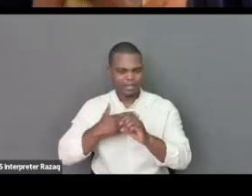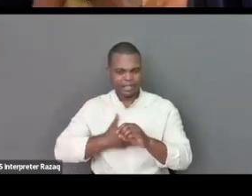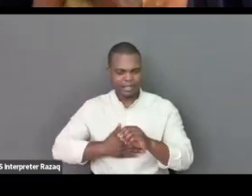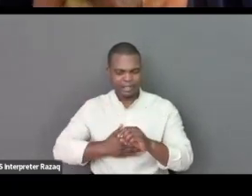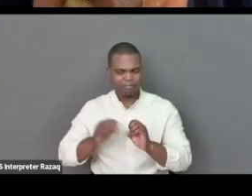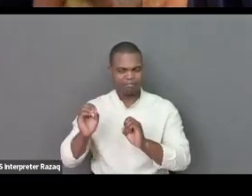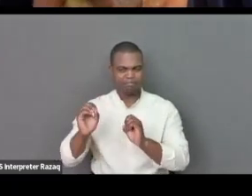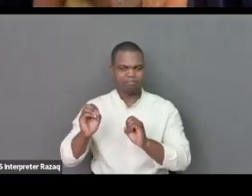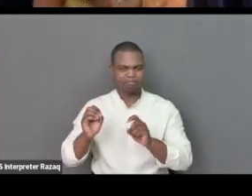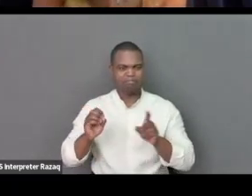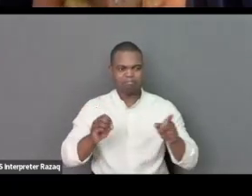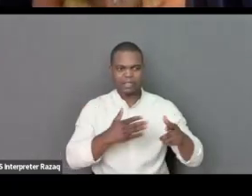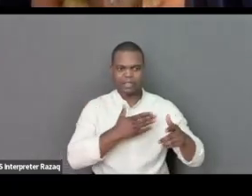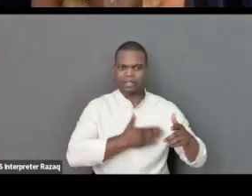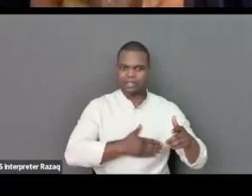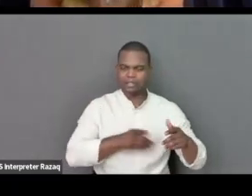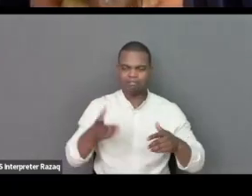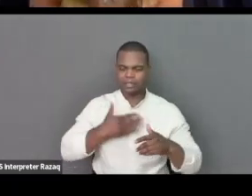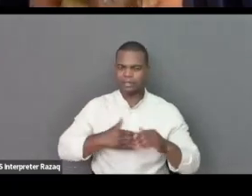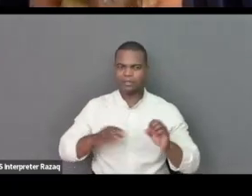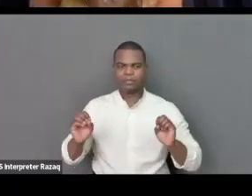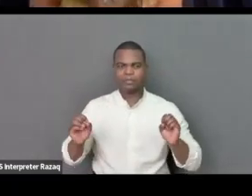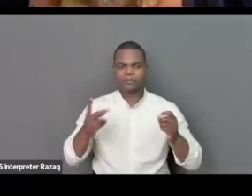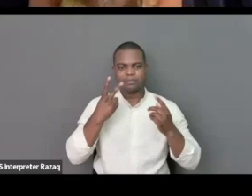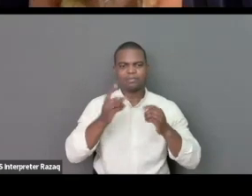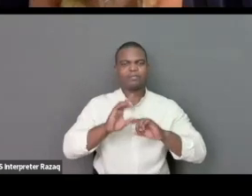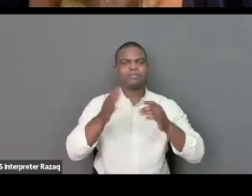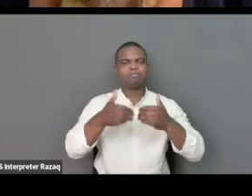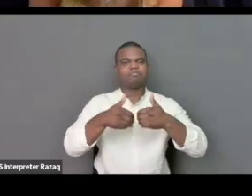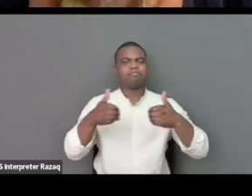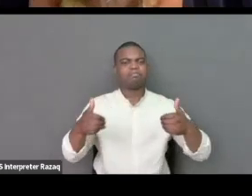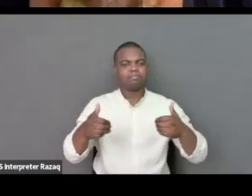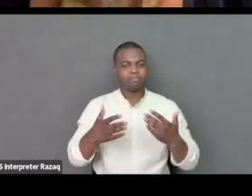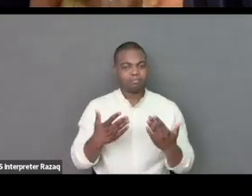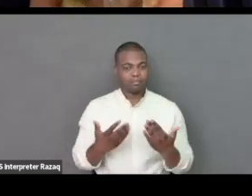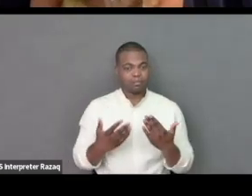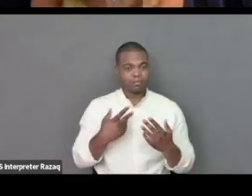I should leave the floor to my colleague, Peter, to talk a little bit